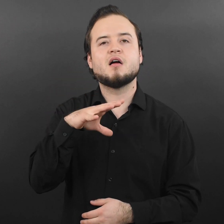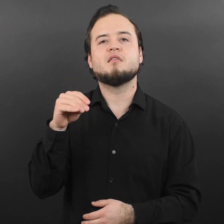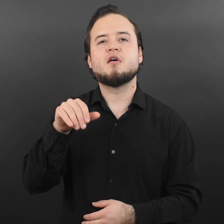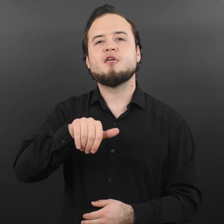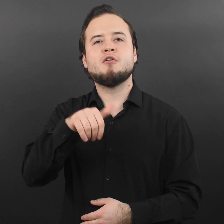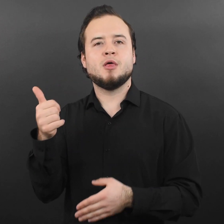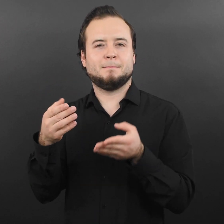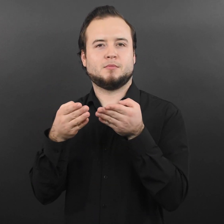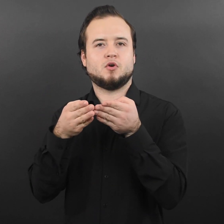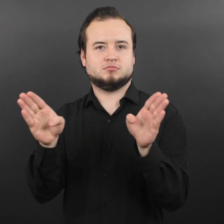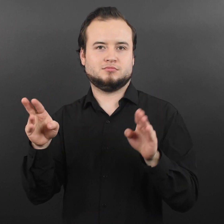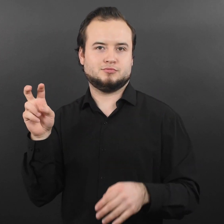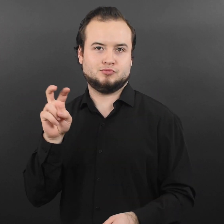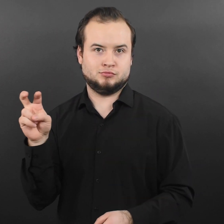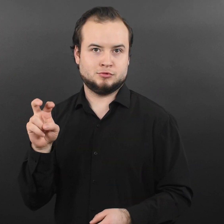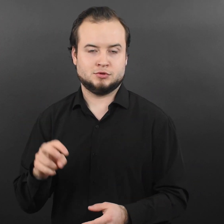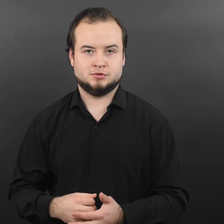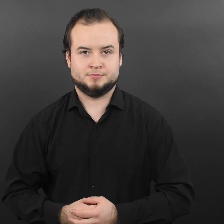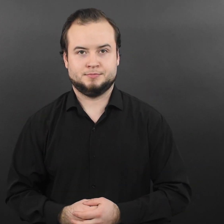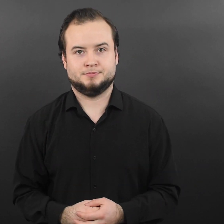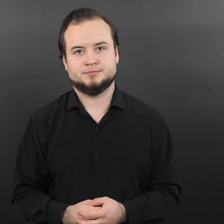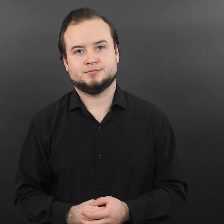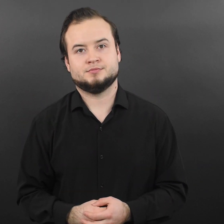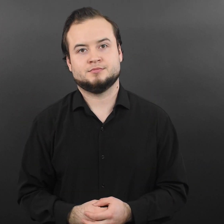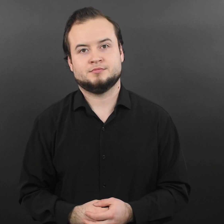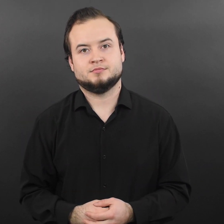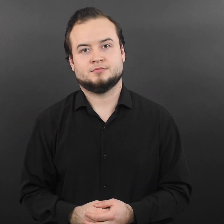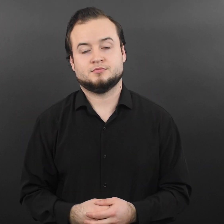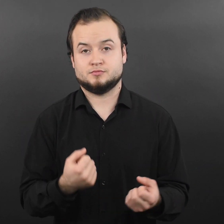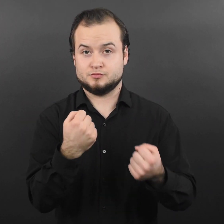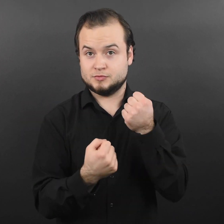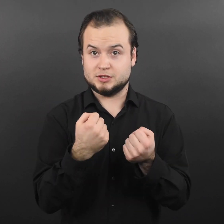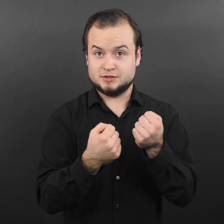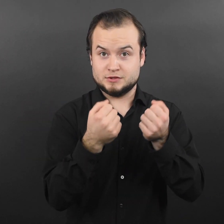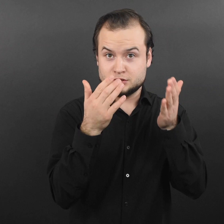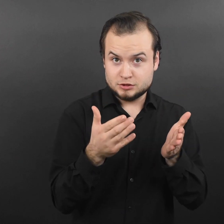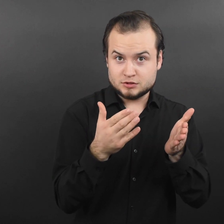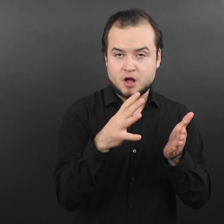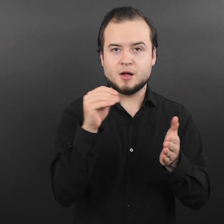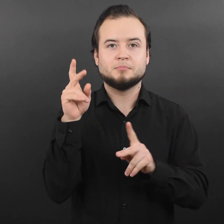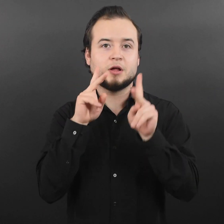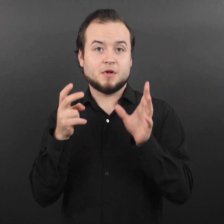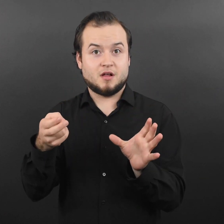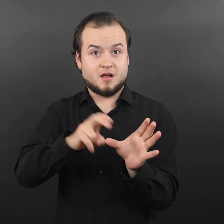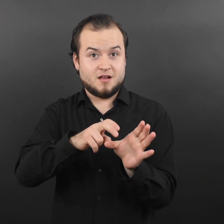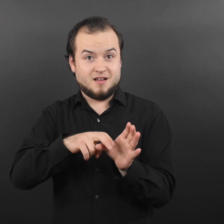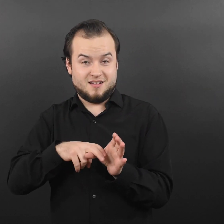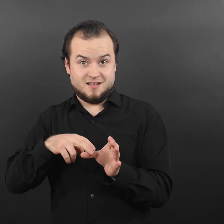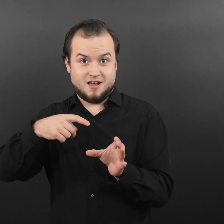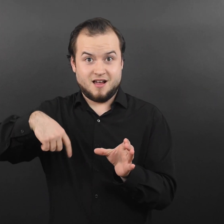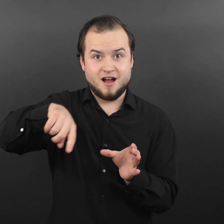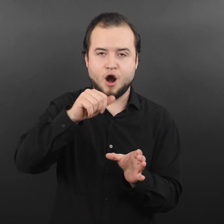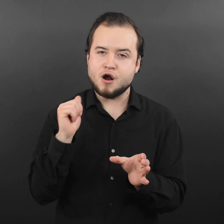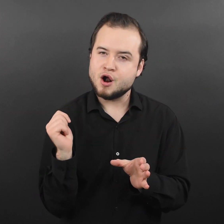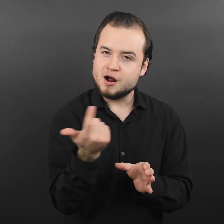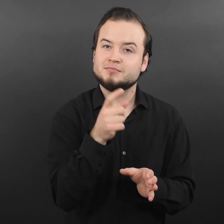air travel, and other public transportation. o Passengers and drivers must wear a mask on